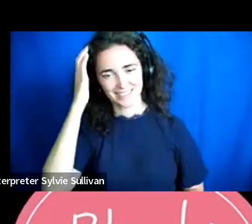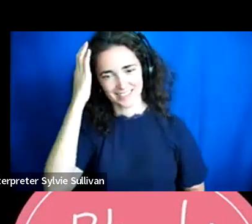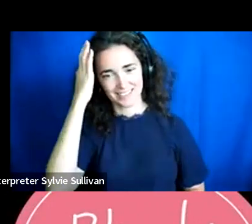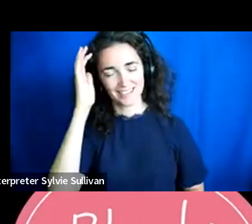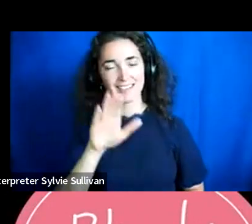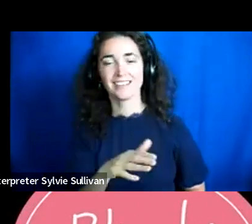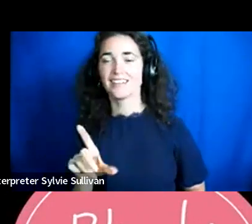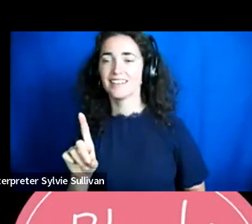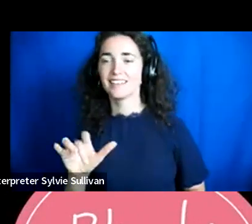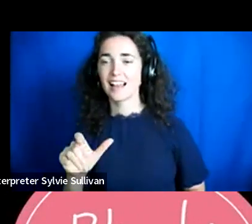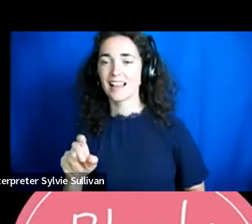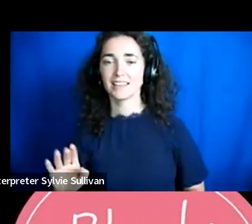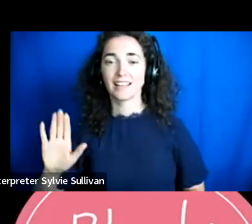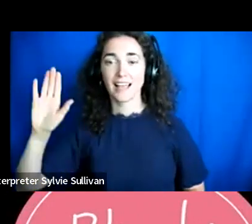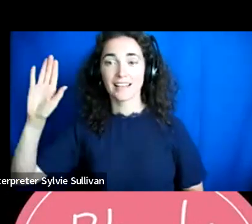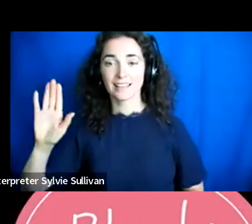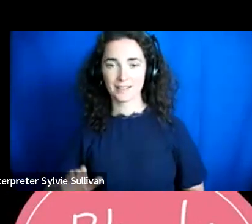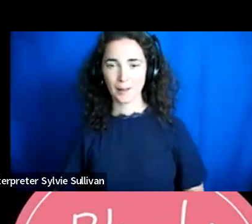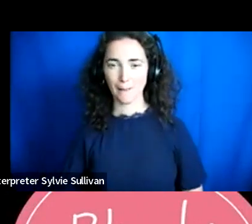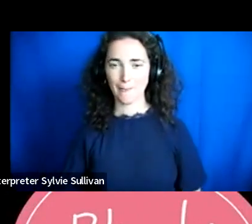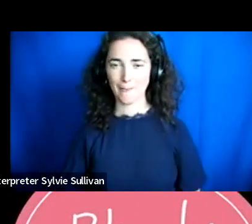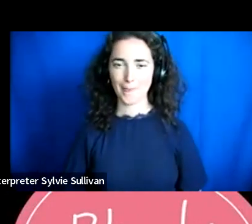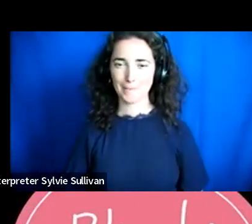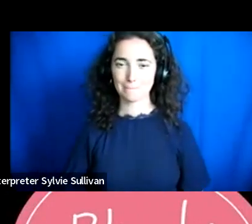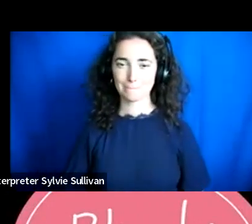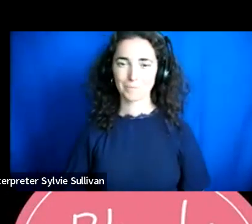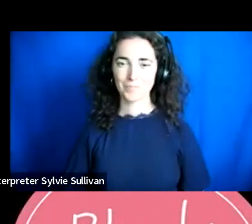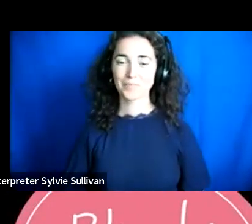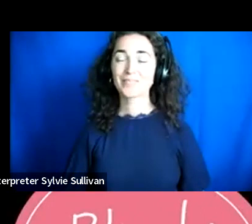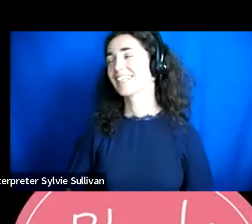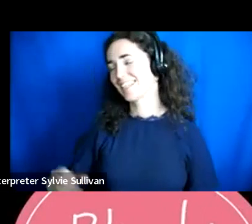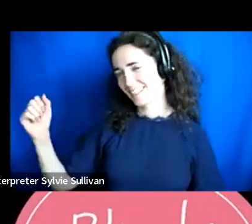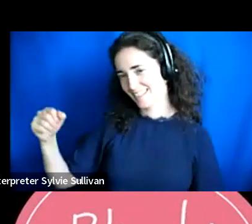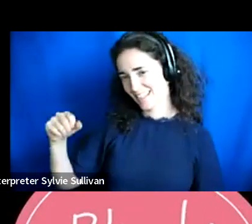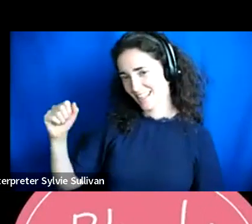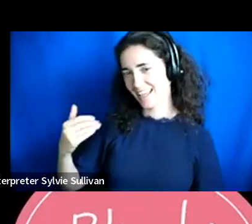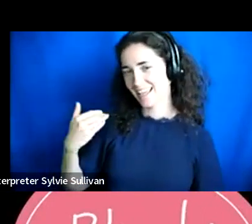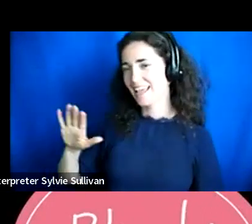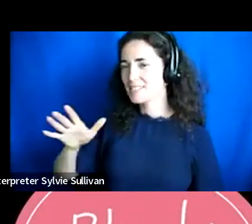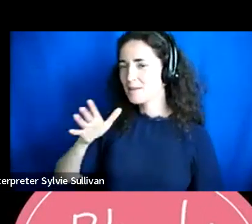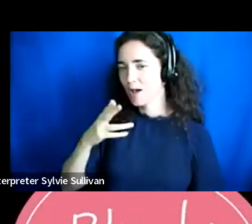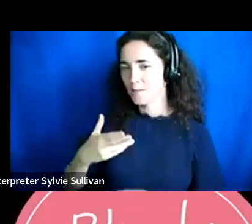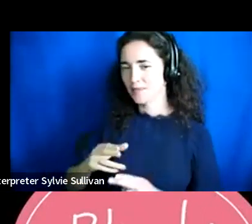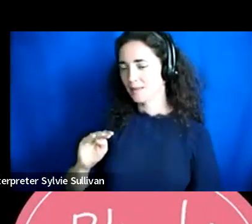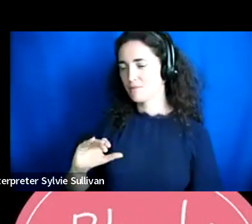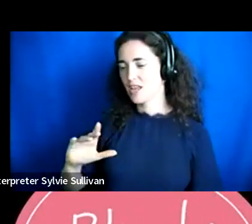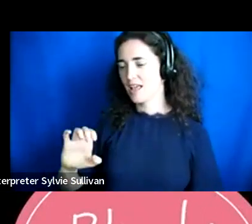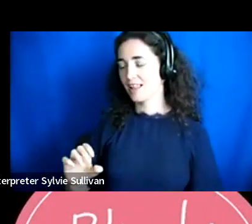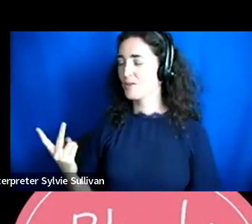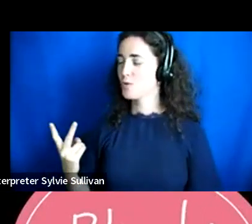I see Dylan has his hand up Yes, it is Mom Michelle. we're on vacation, so we're sitting here in the car.